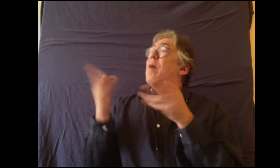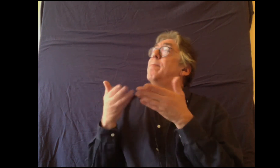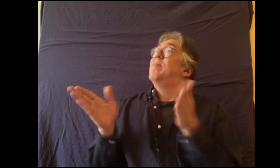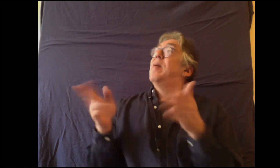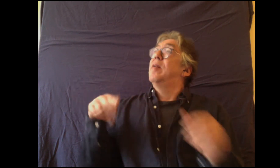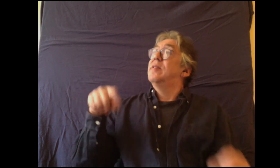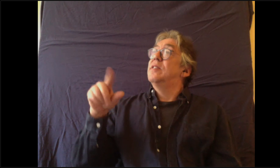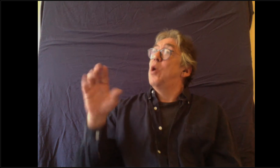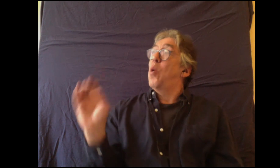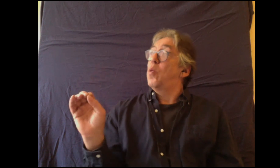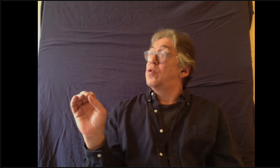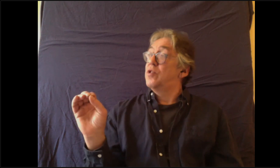Is there any?